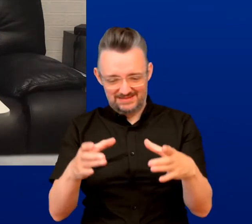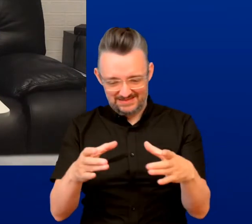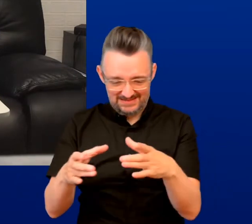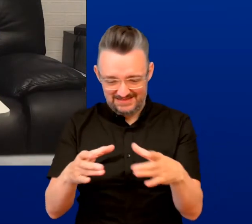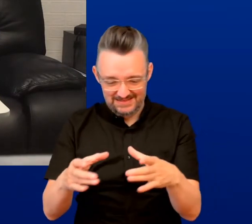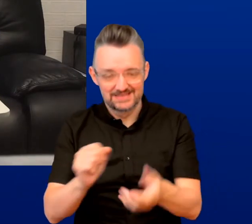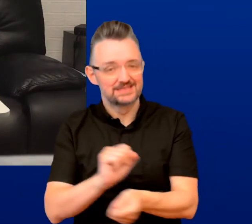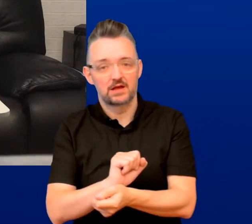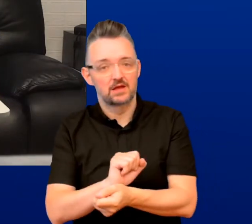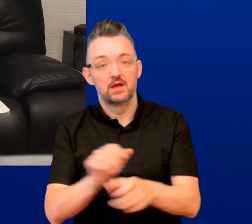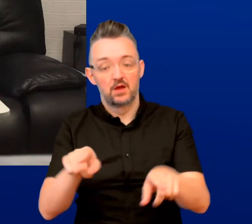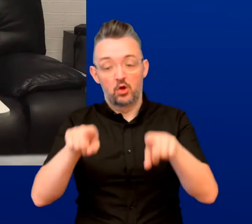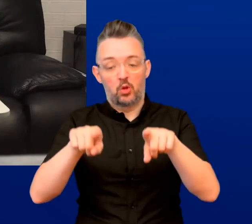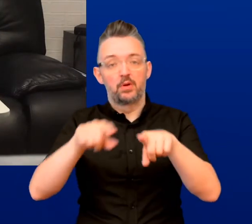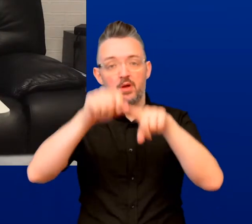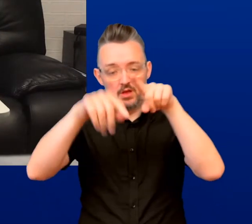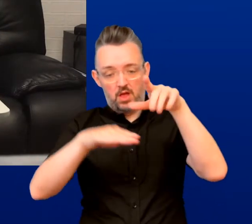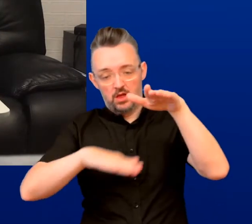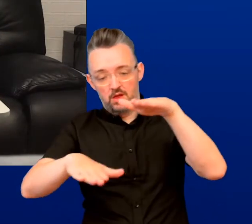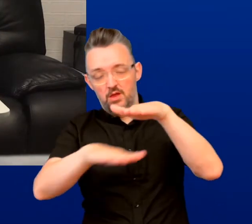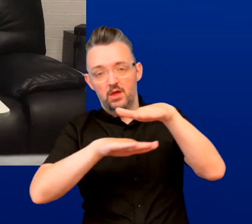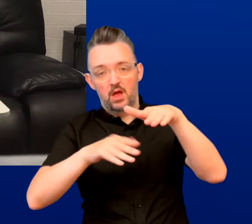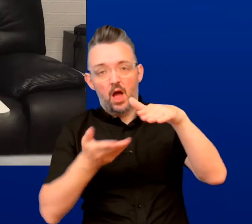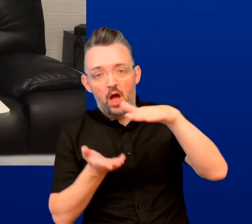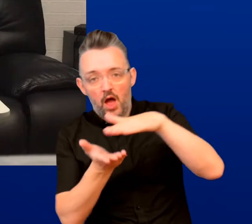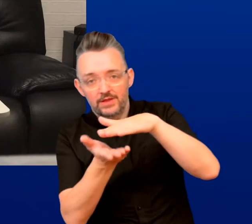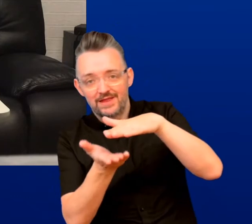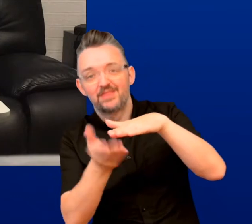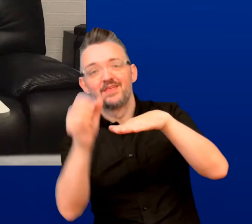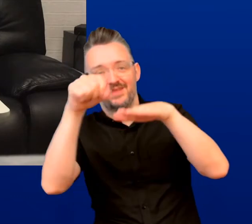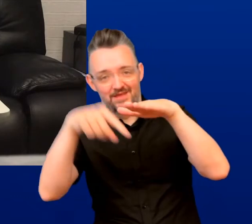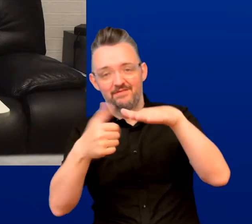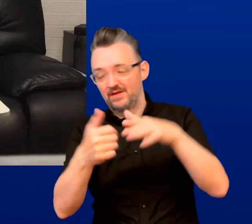around. So, the bowl is now upside down on